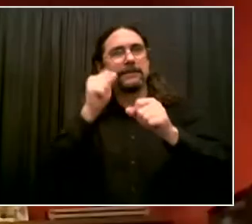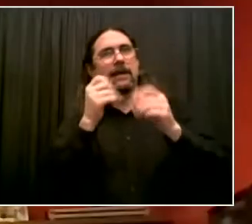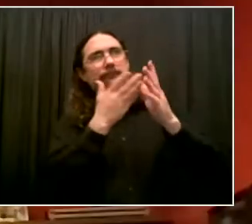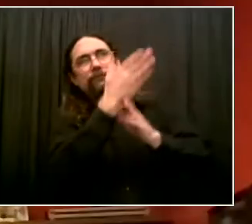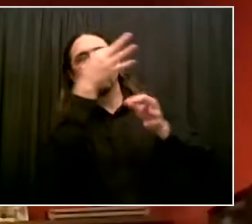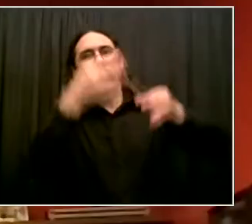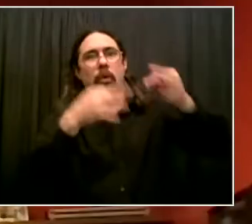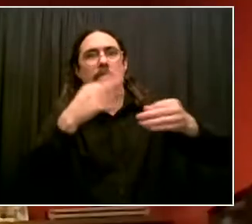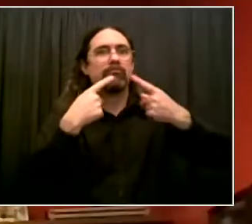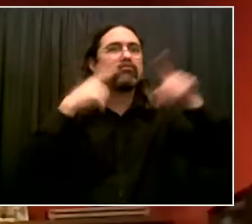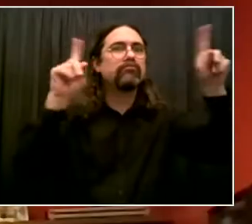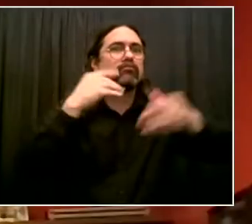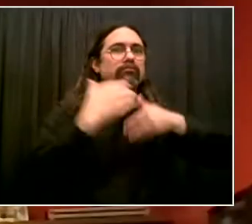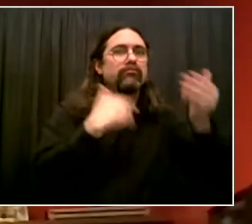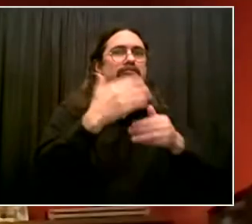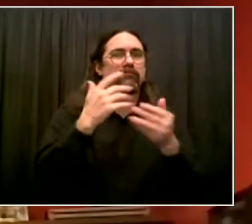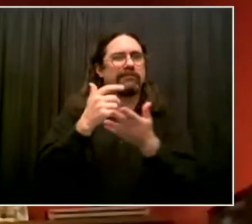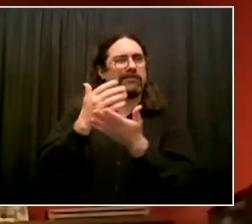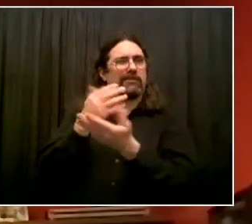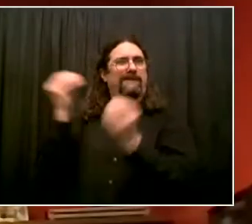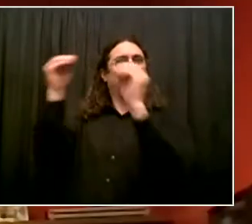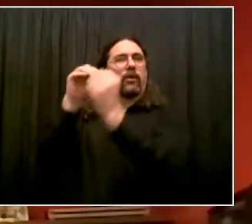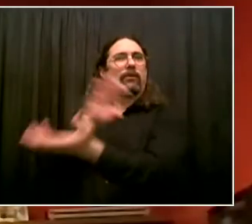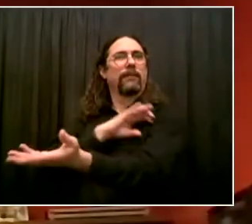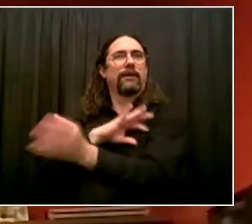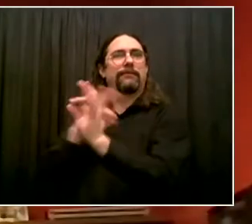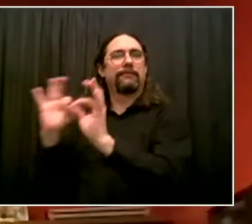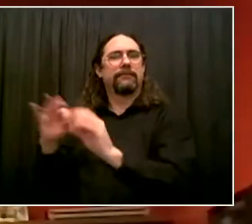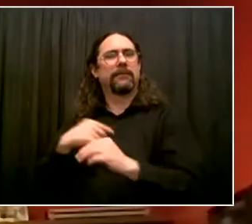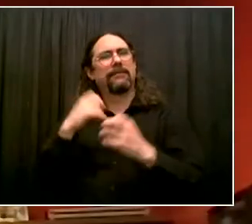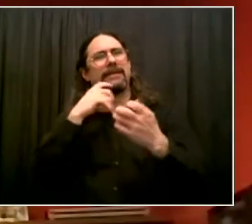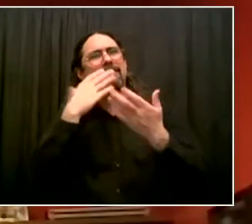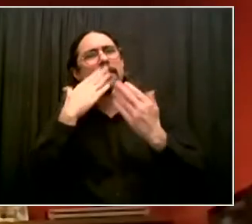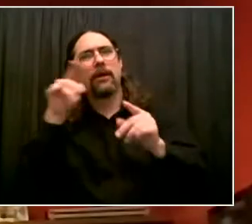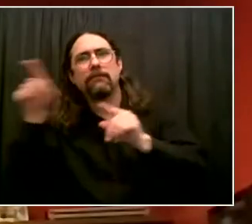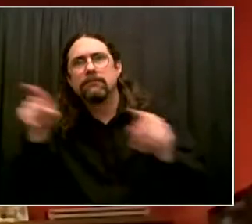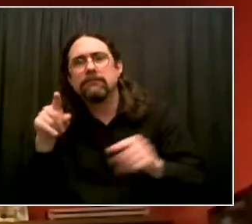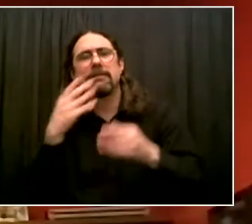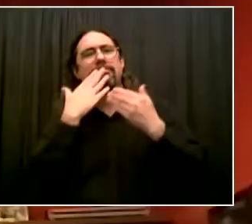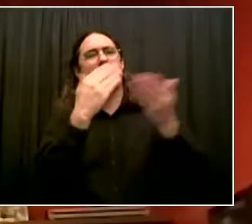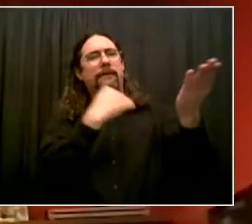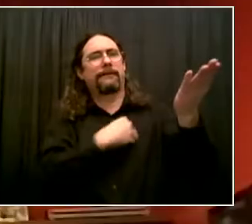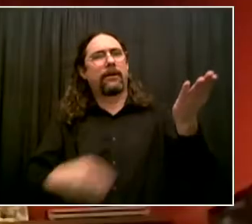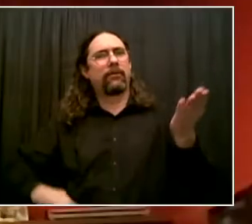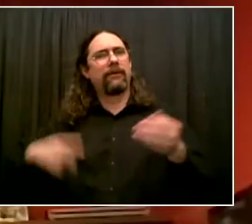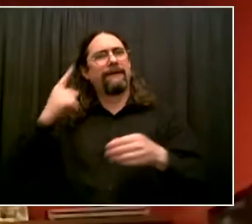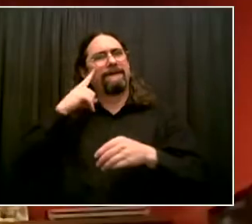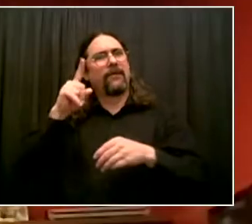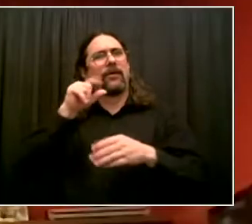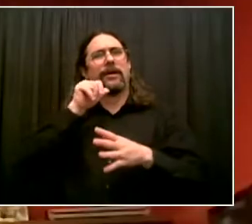PRIOR HELPING US PUSH THIS. IT ASW A TEAM EFFORT, THANK OUY MR. MAYOR FOR MAKING SURE THIS